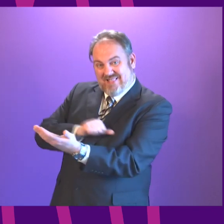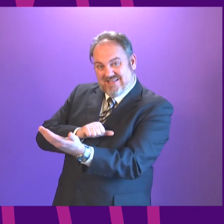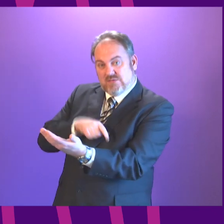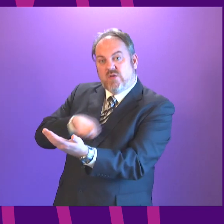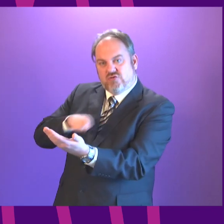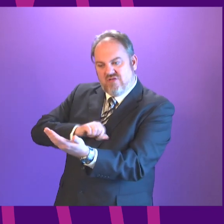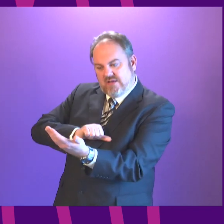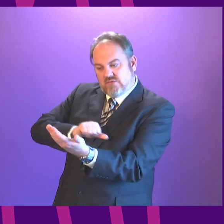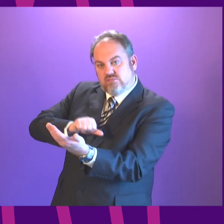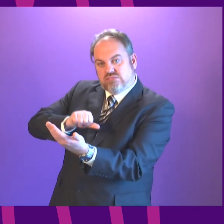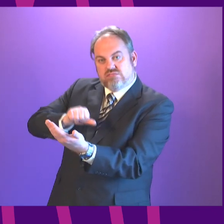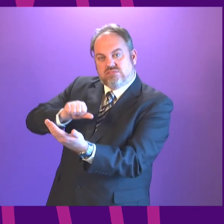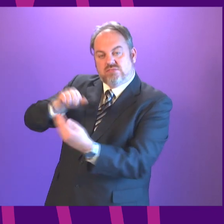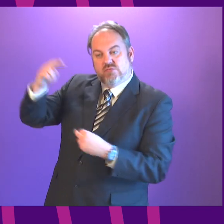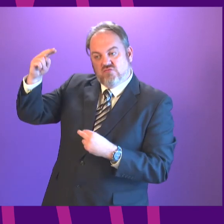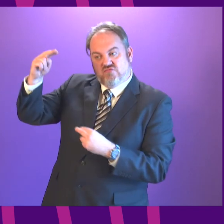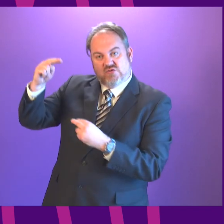its rising any further.